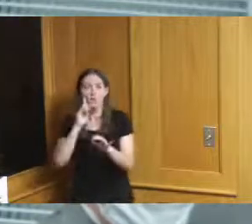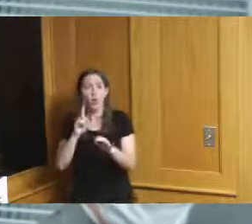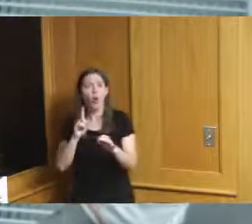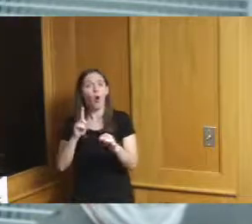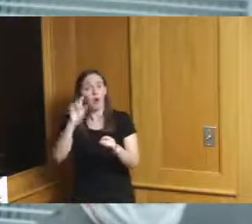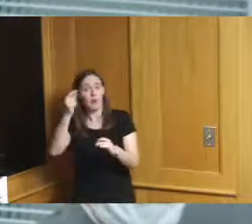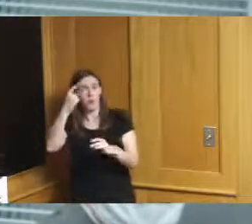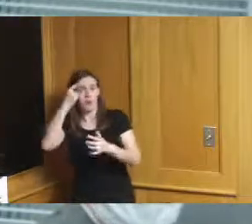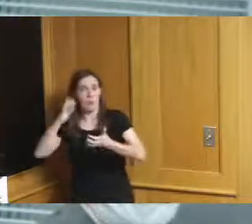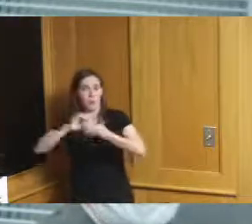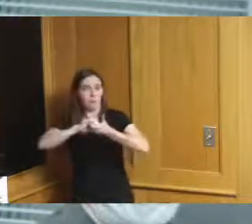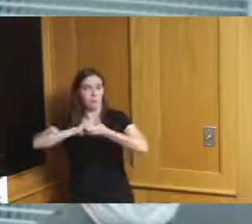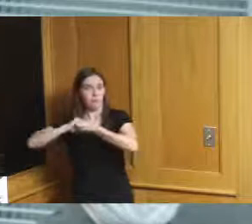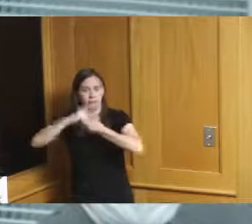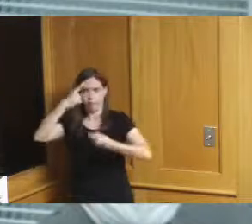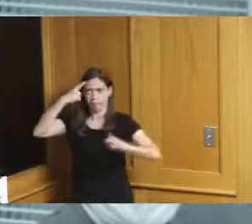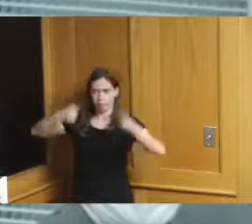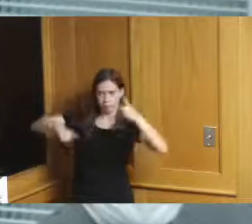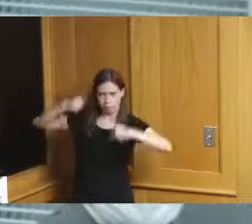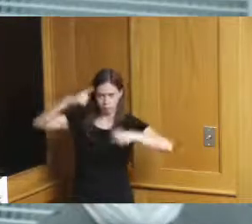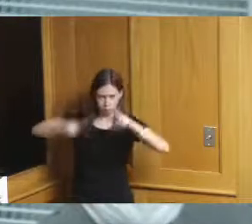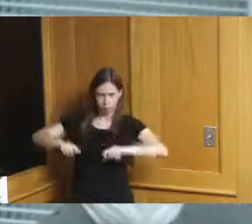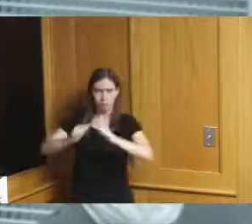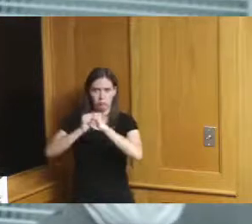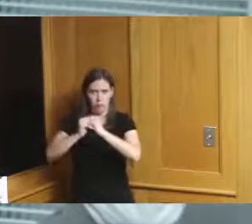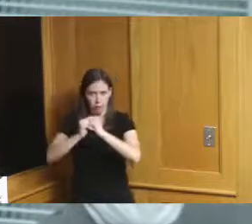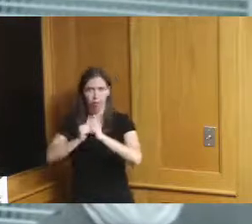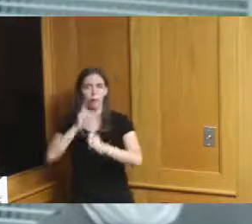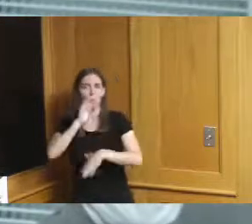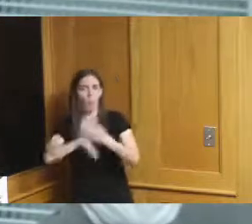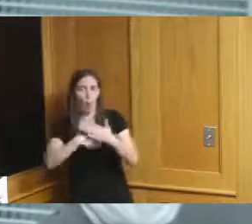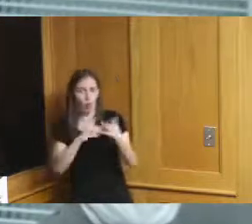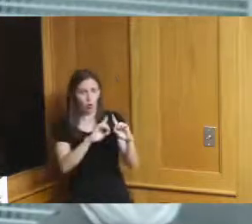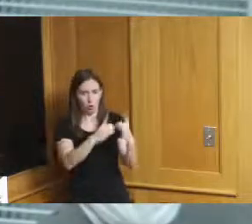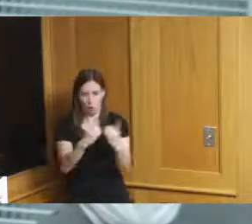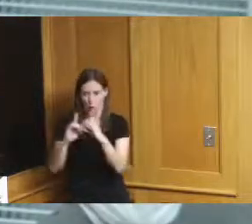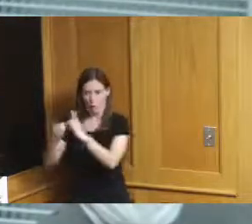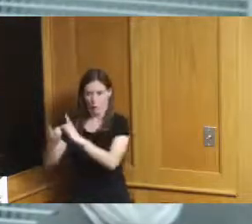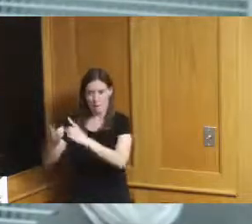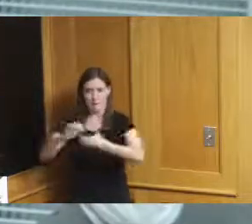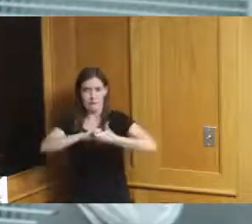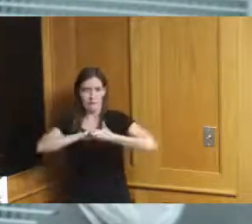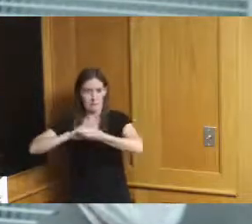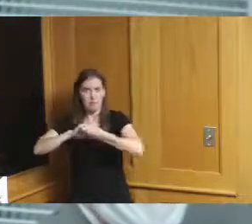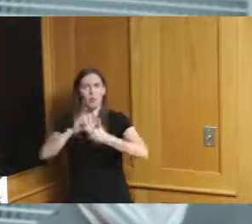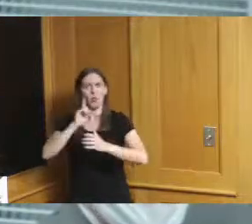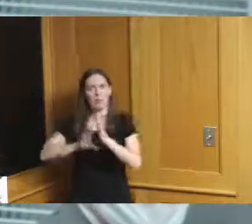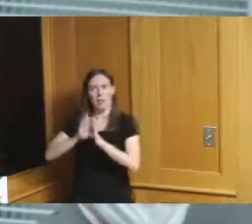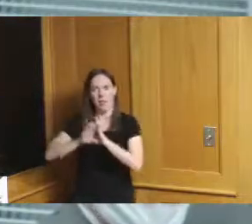coordinated efforts of all of our departments the development process is a great example making sure